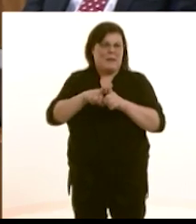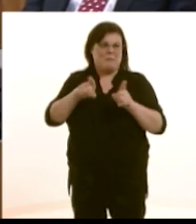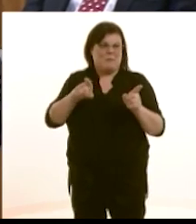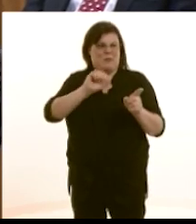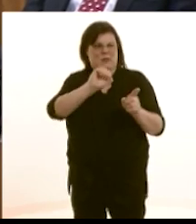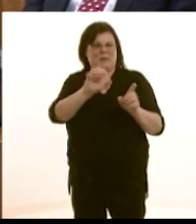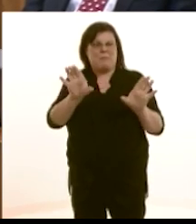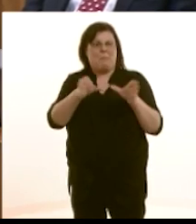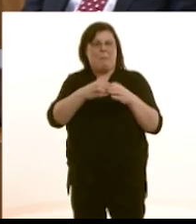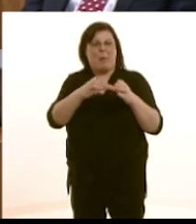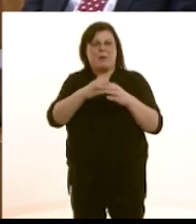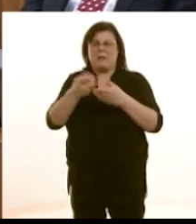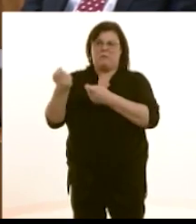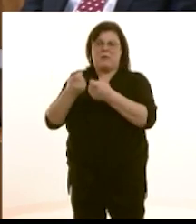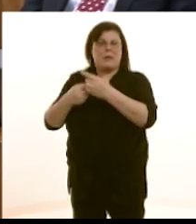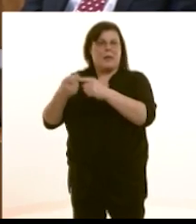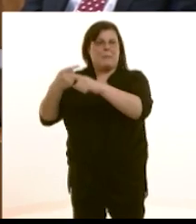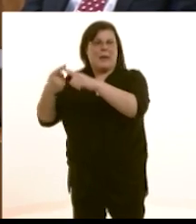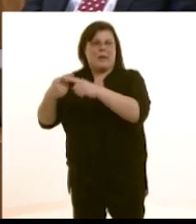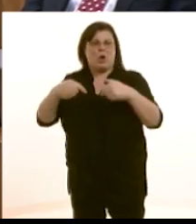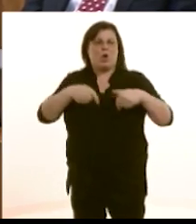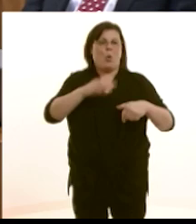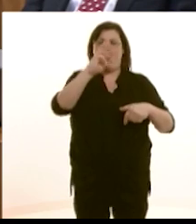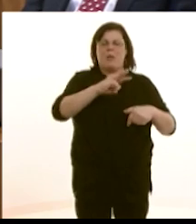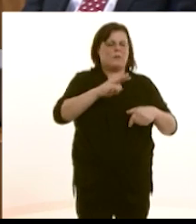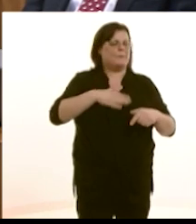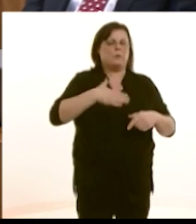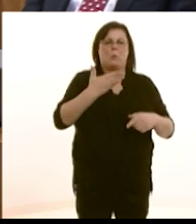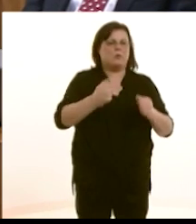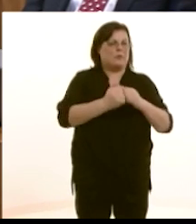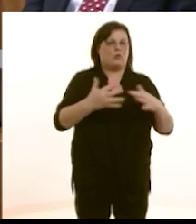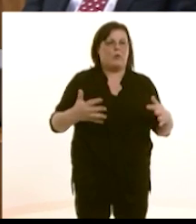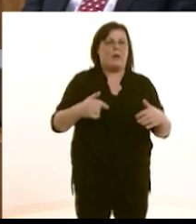that we are willing to support. Council tax in Wales is, on average, 17 per cent lower